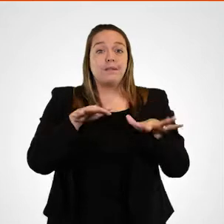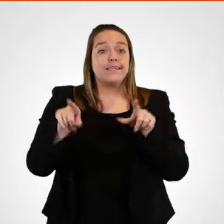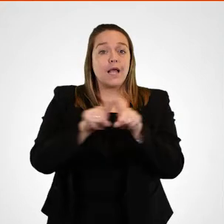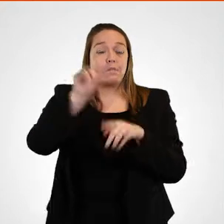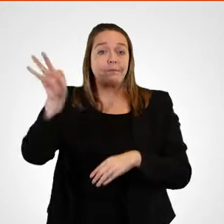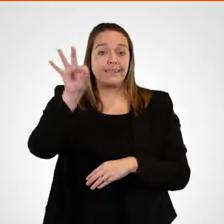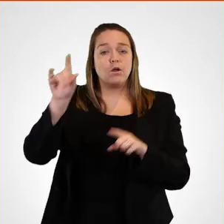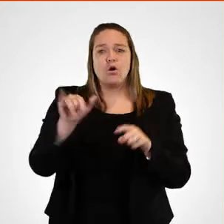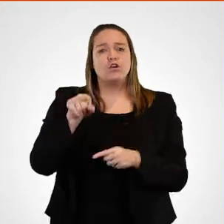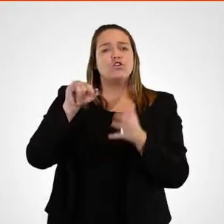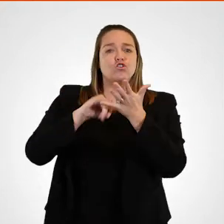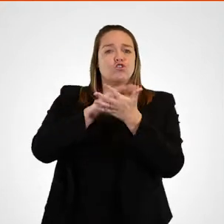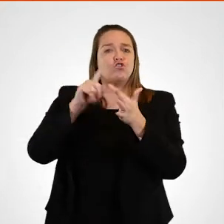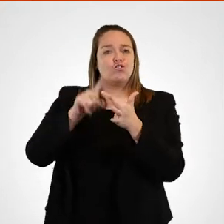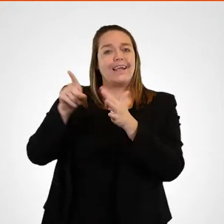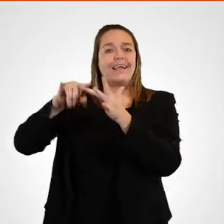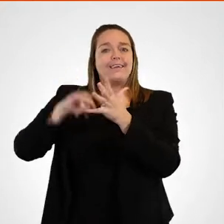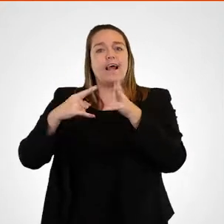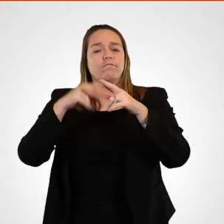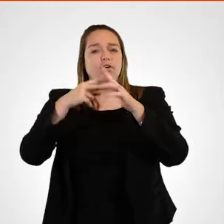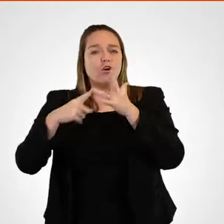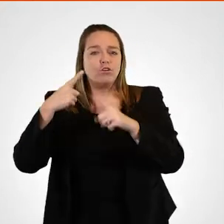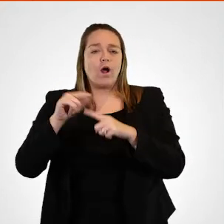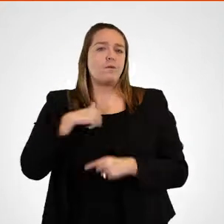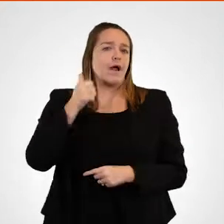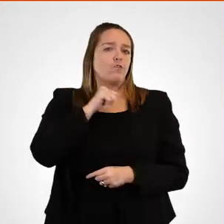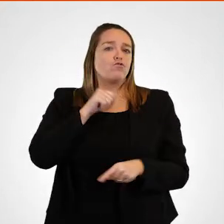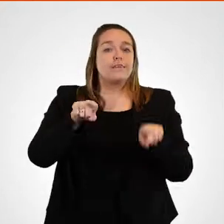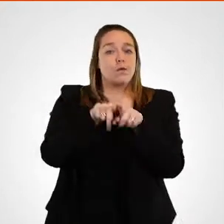or, "she's a fox," or, "I'm as hungry as a horse."